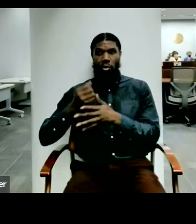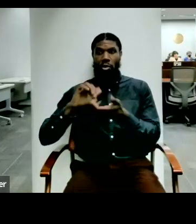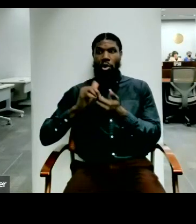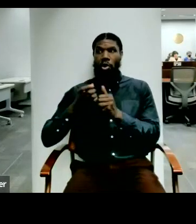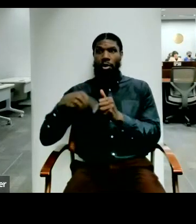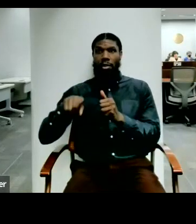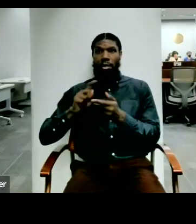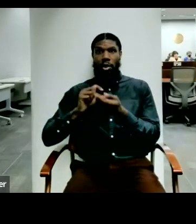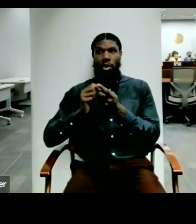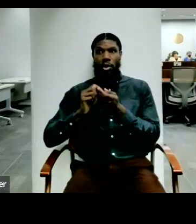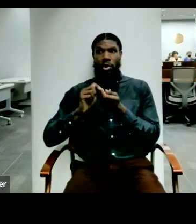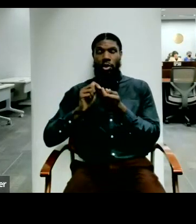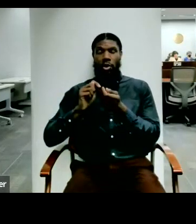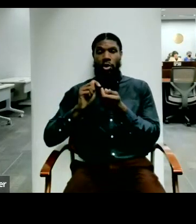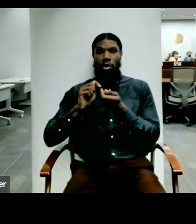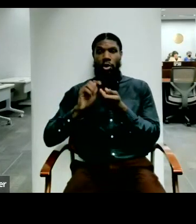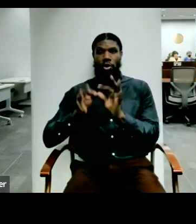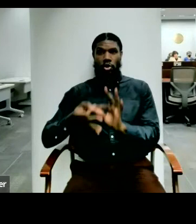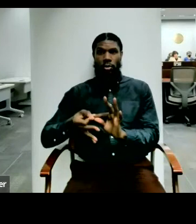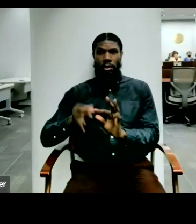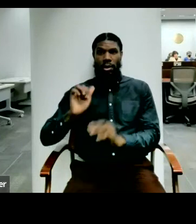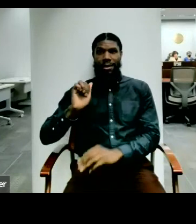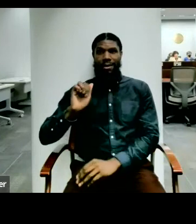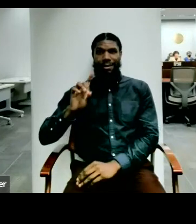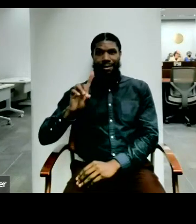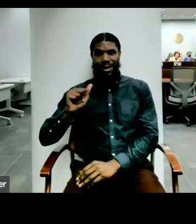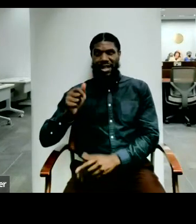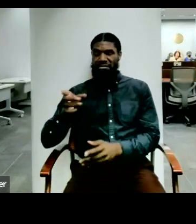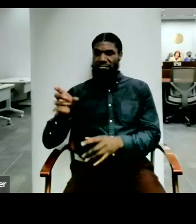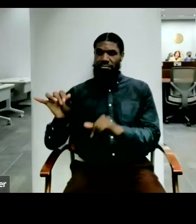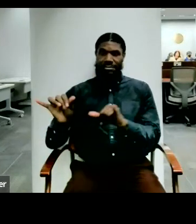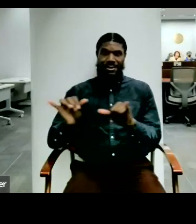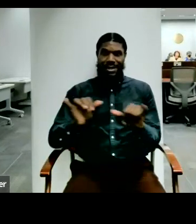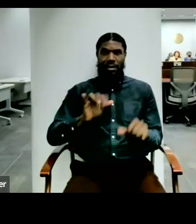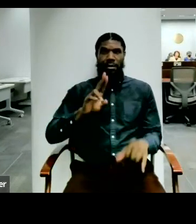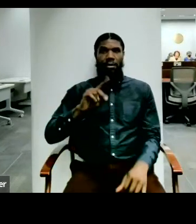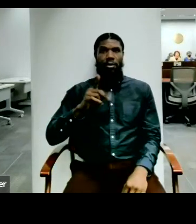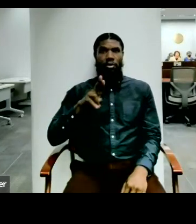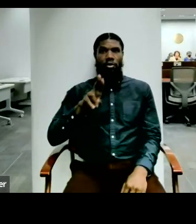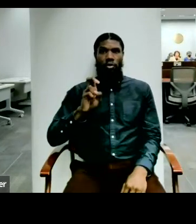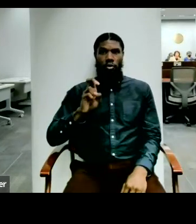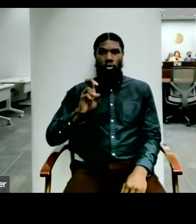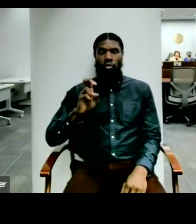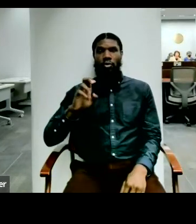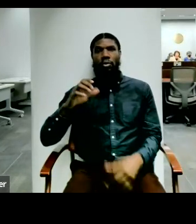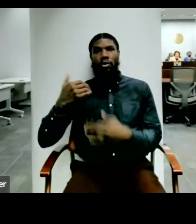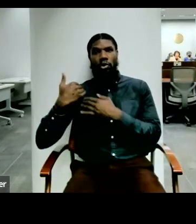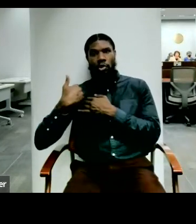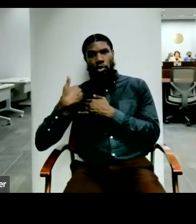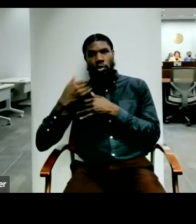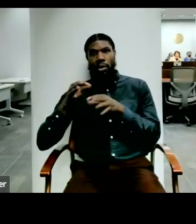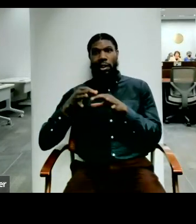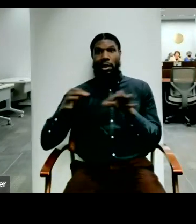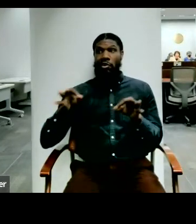which has the same undue hardship language. Their undue hardship is defined as an accident requiring